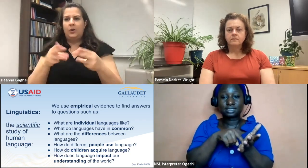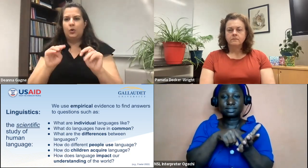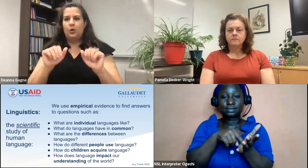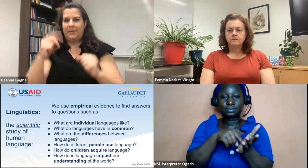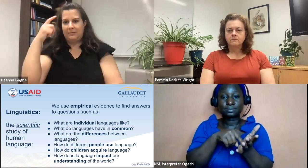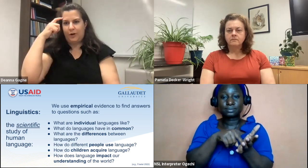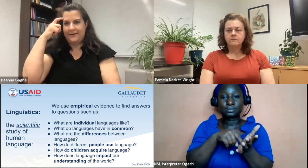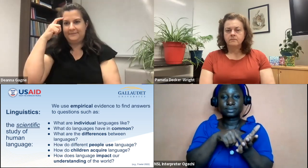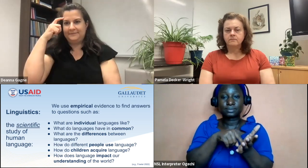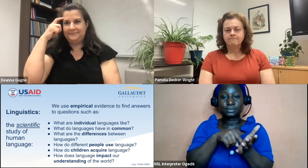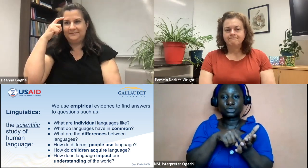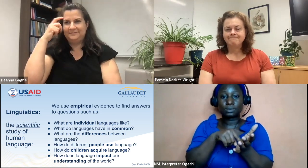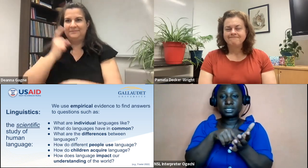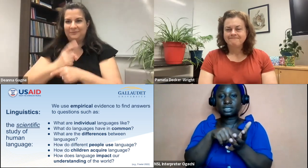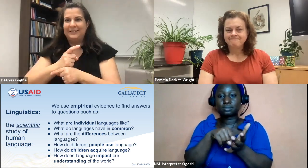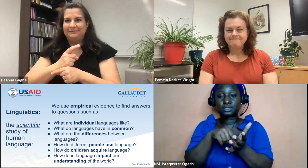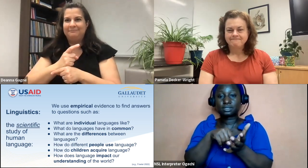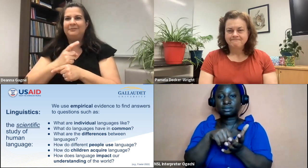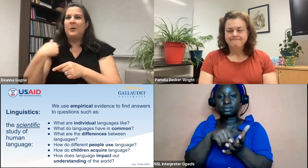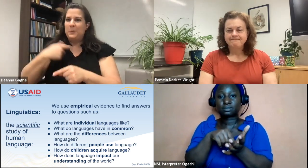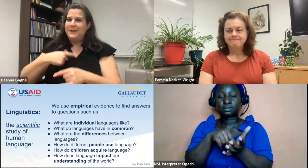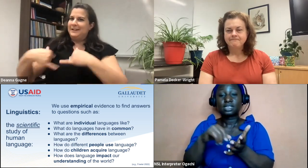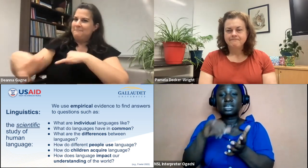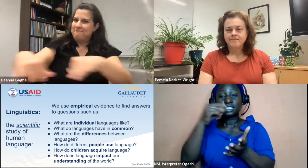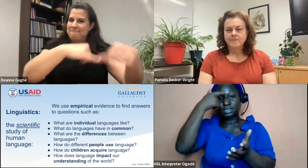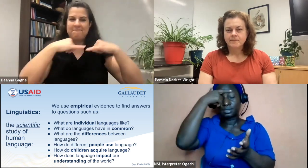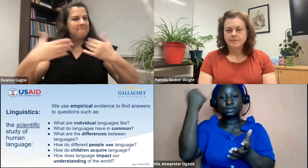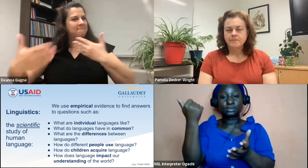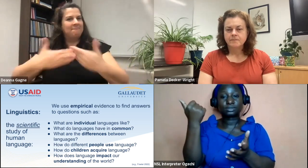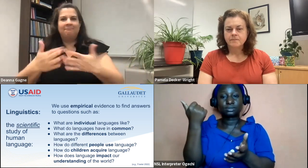that all languages originate in the human brain.